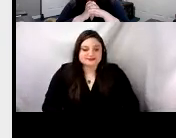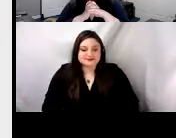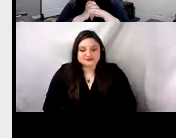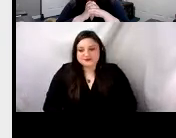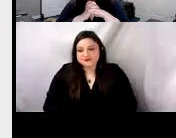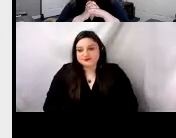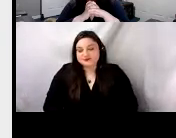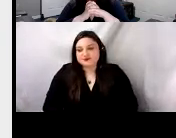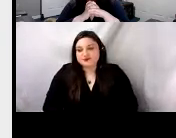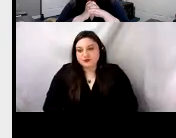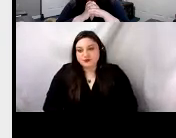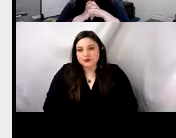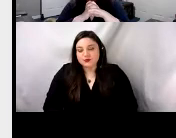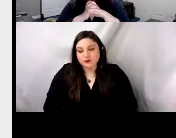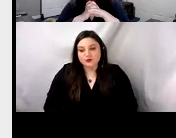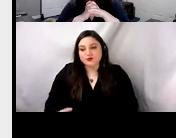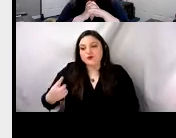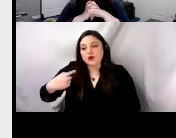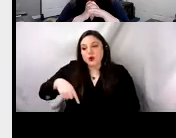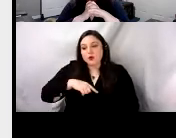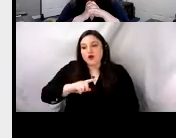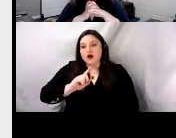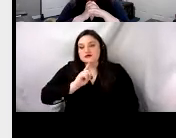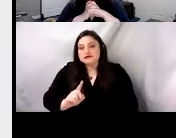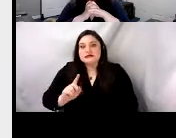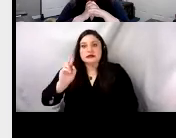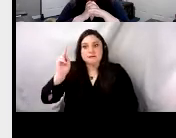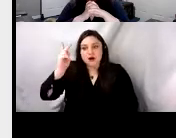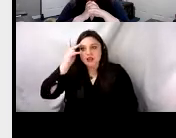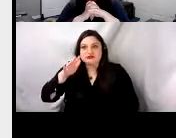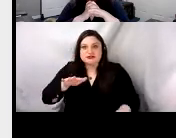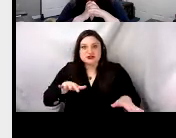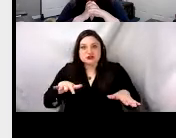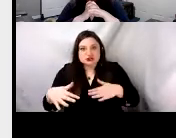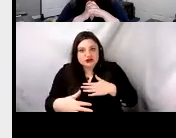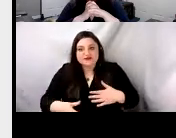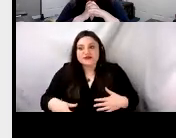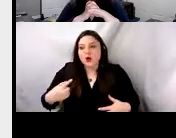the landscape of New York City and New York State politics shifting.